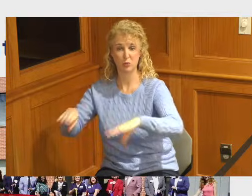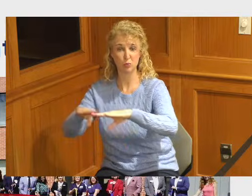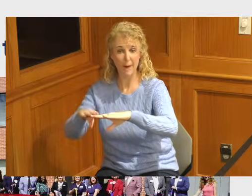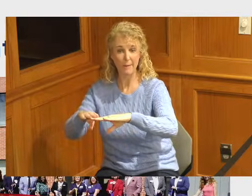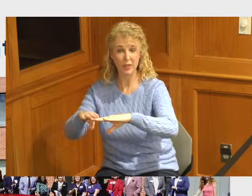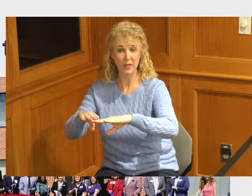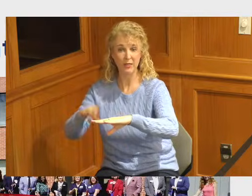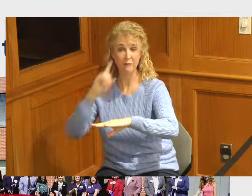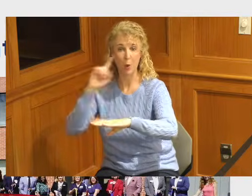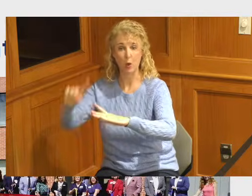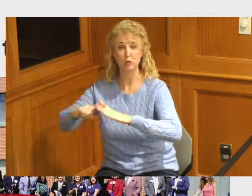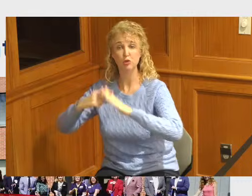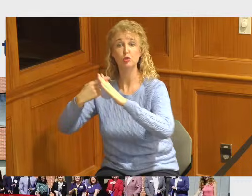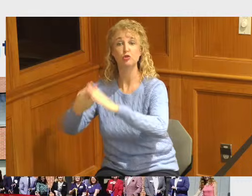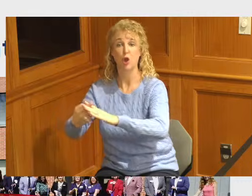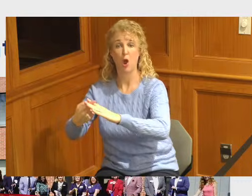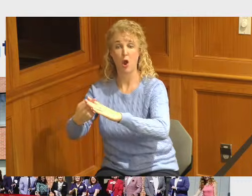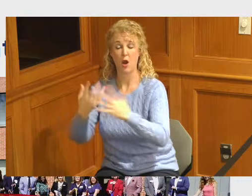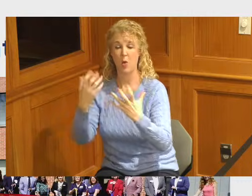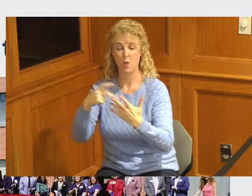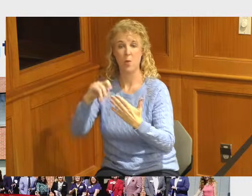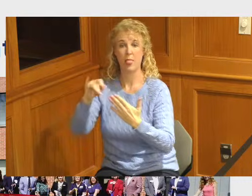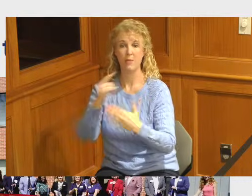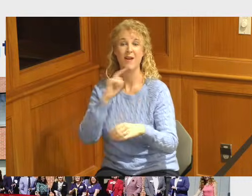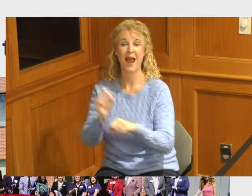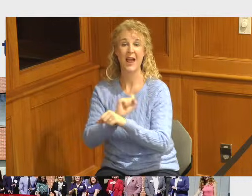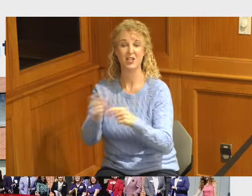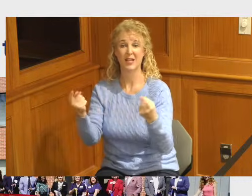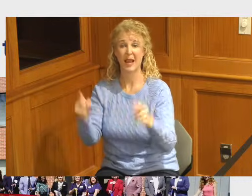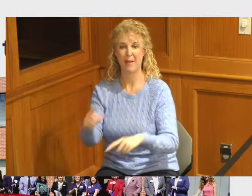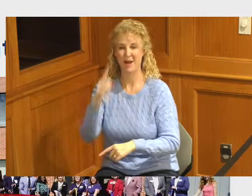beginning to make sure the project could happen. I think if we had tried to do that in reverse order,